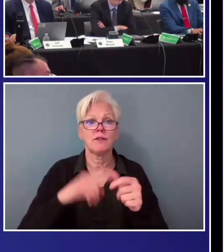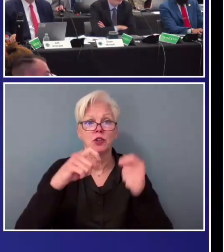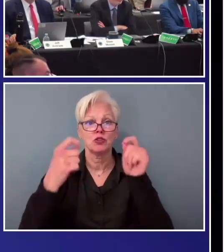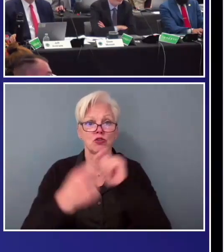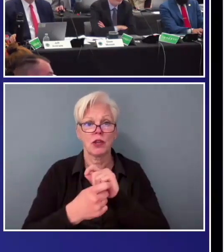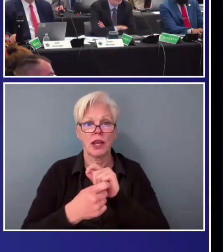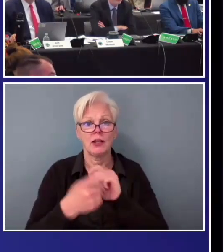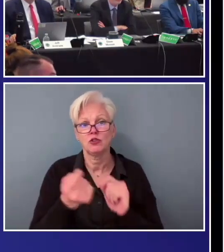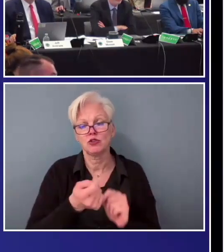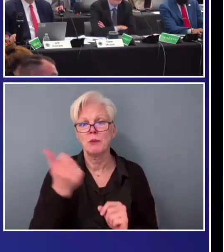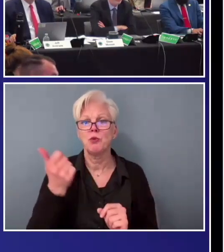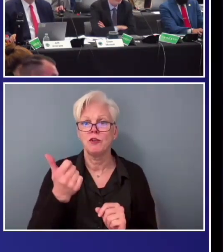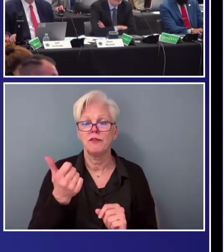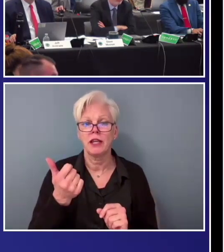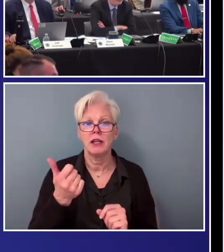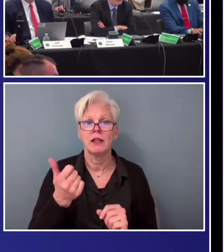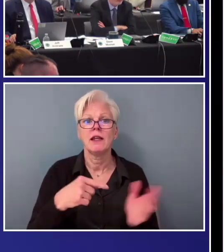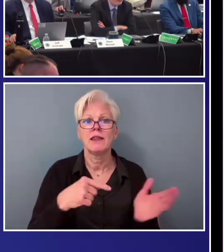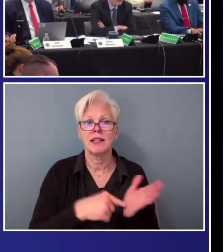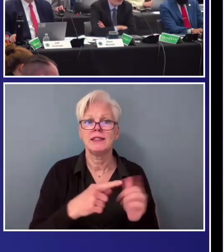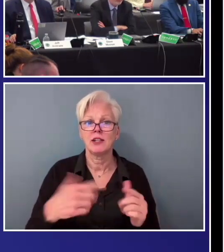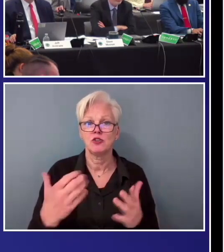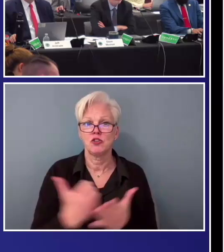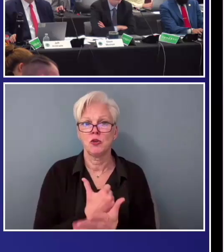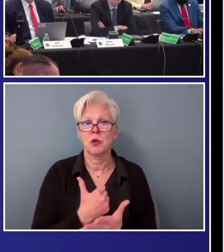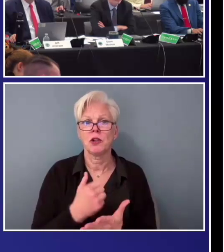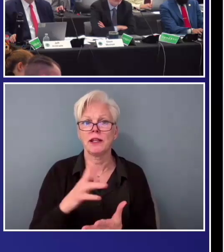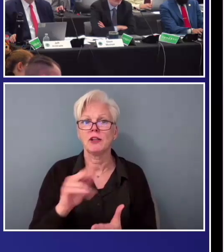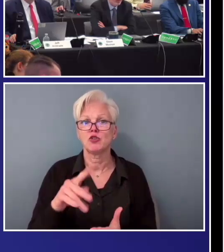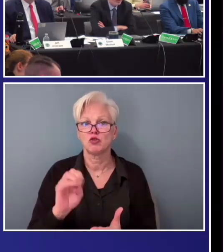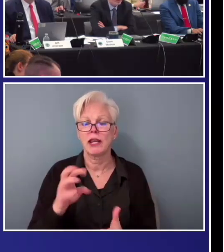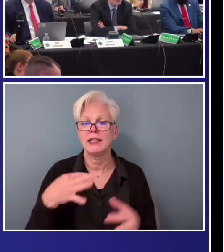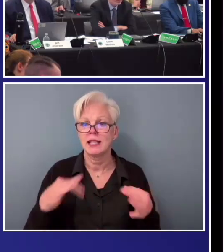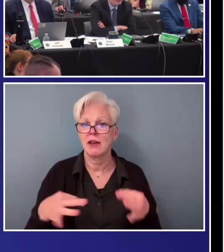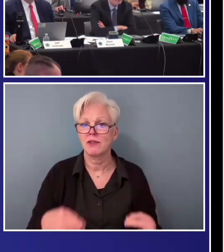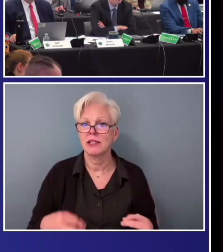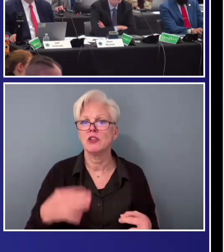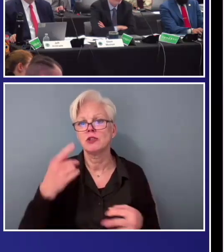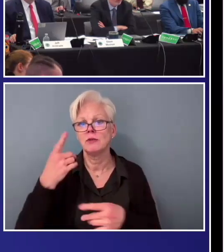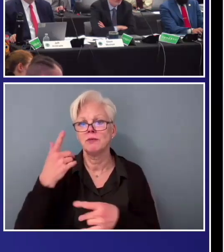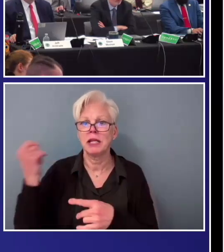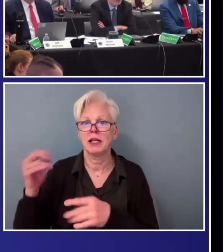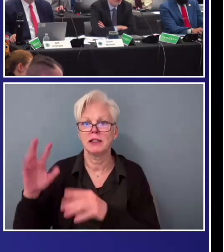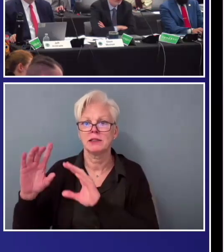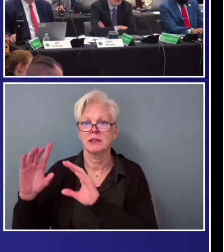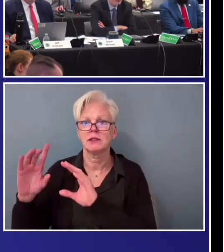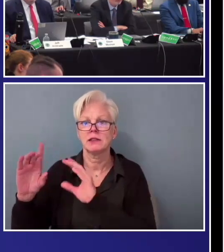removing the debt-to-earnings rate definition, given the Department's approach. Let's scroll down a little